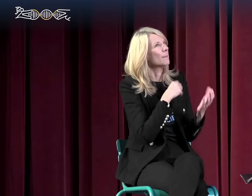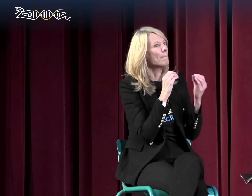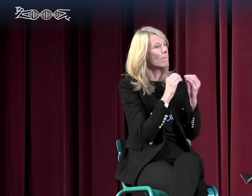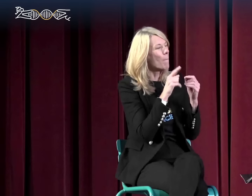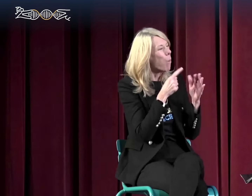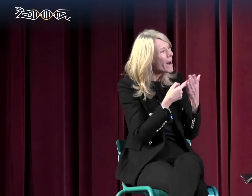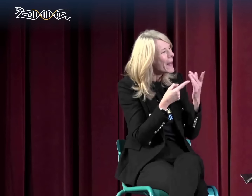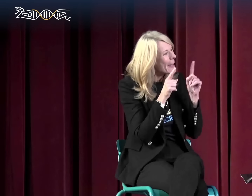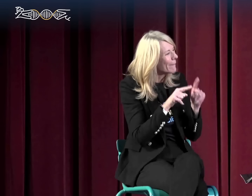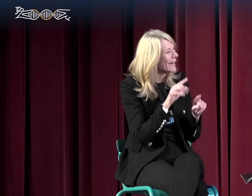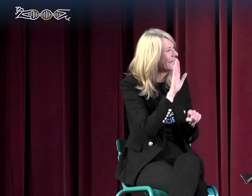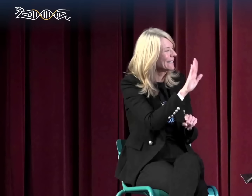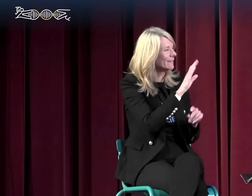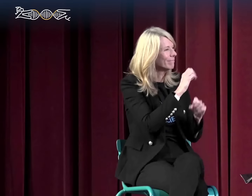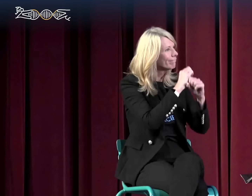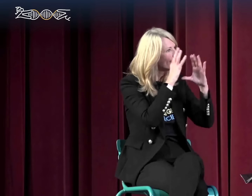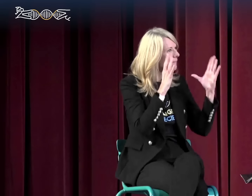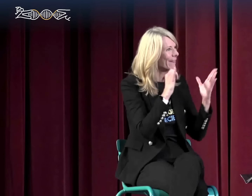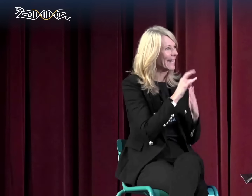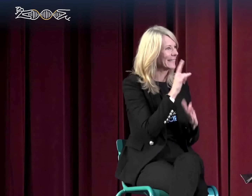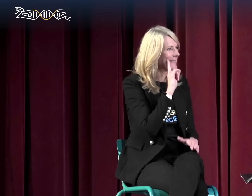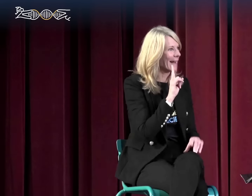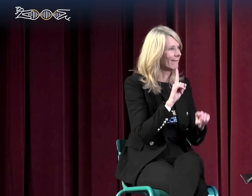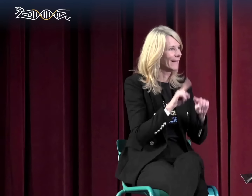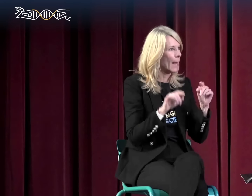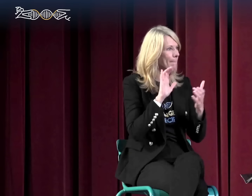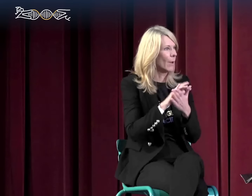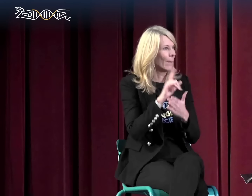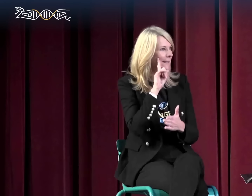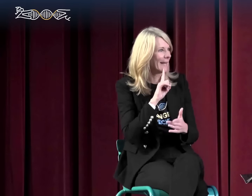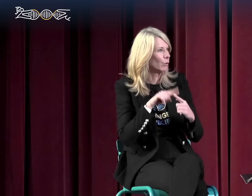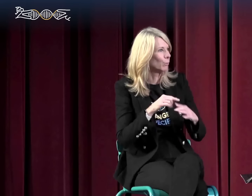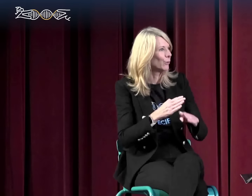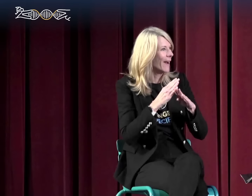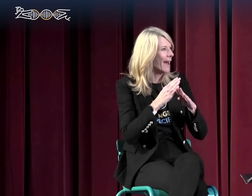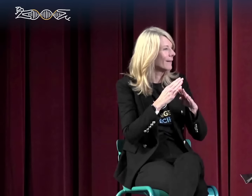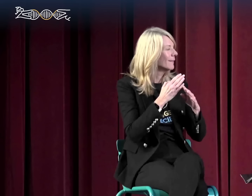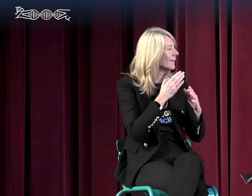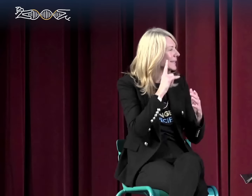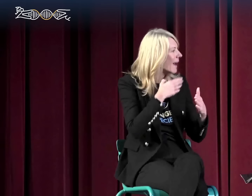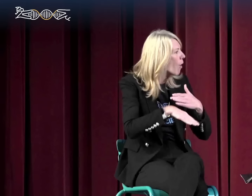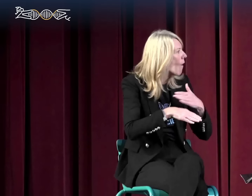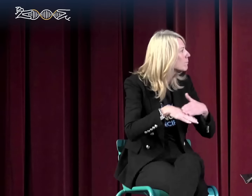Can you talk more about what his vision was Deaf people not being able to